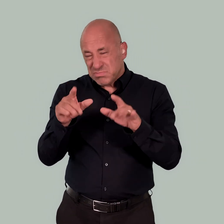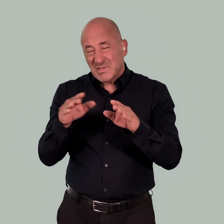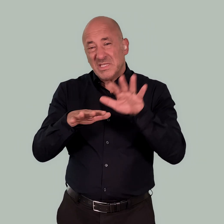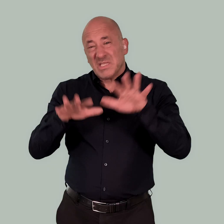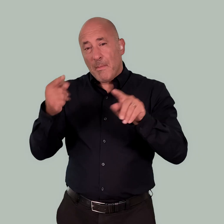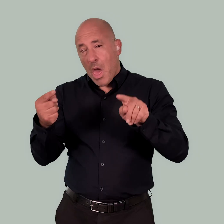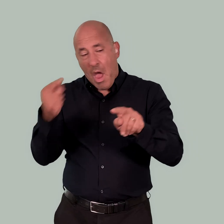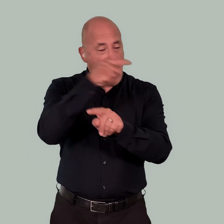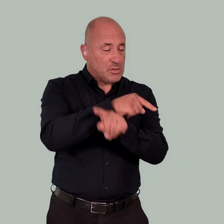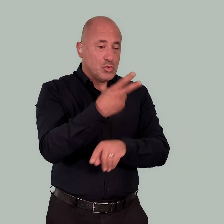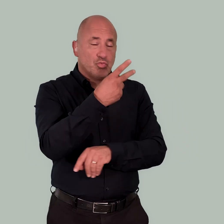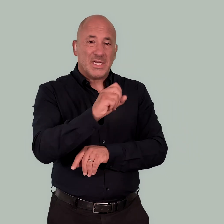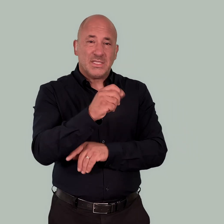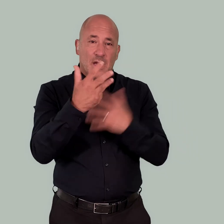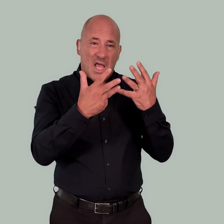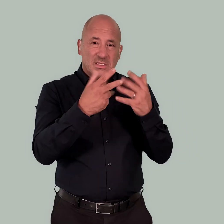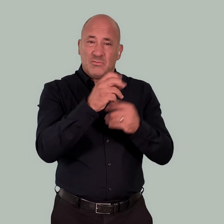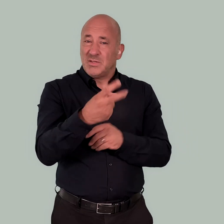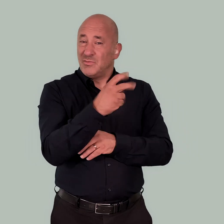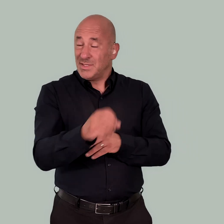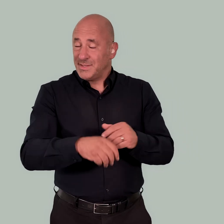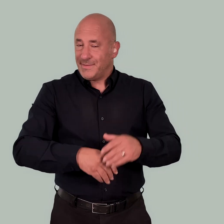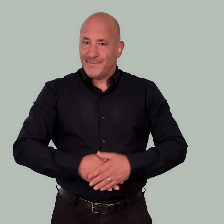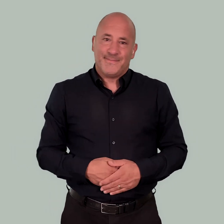with the distribution almost back to that seen in 2019/20.